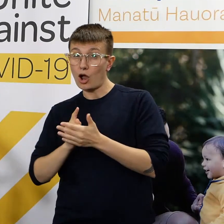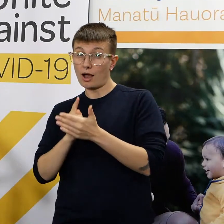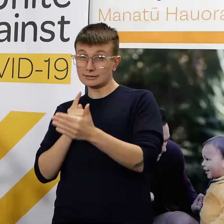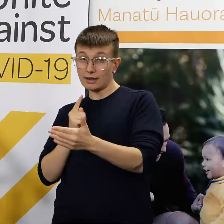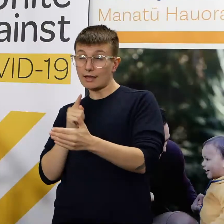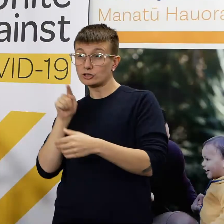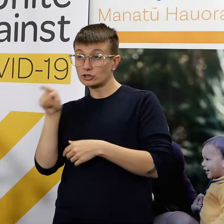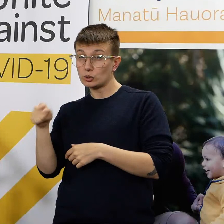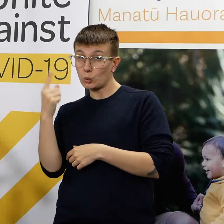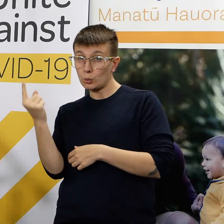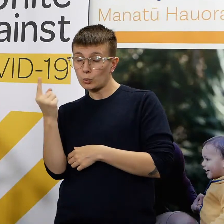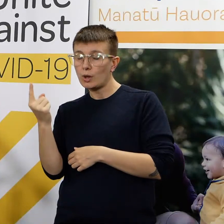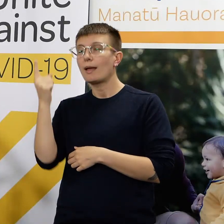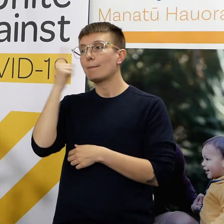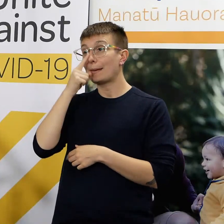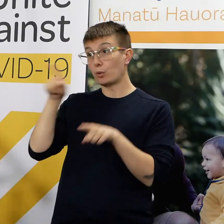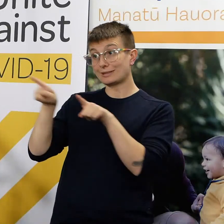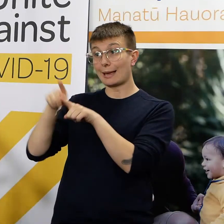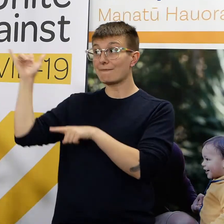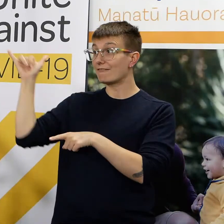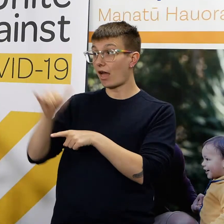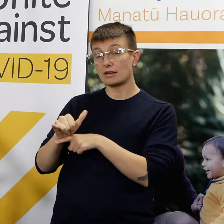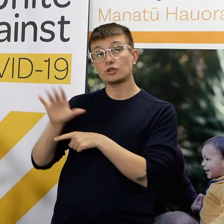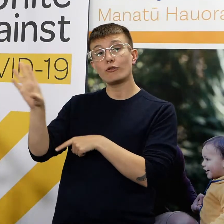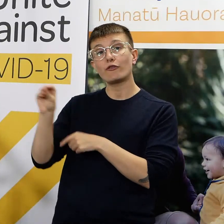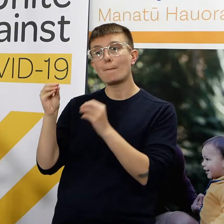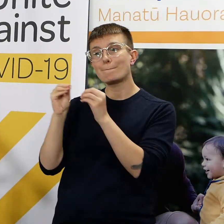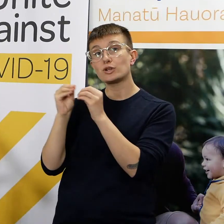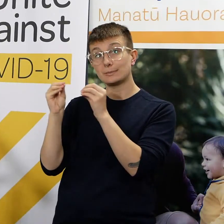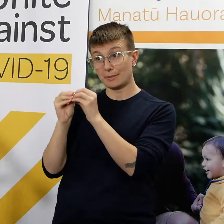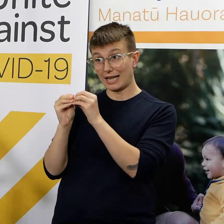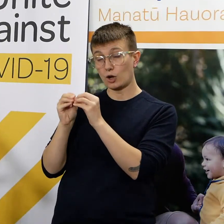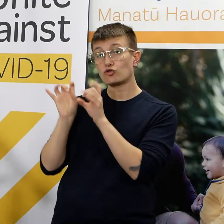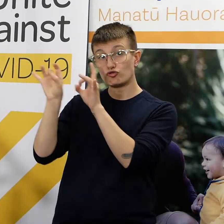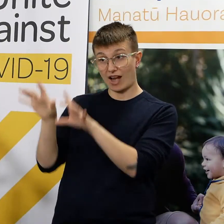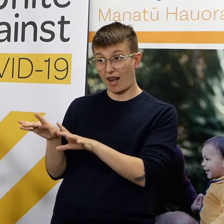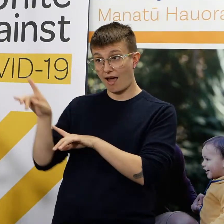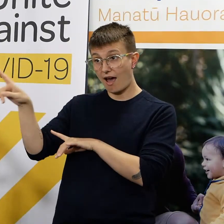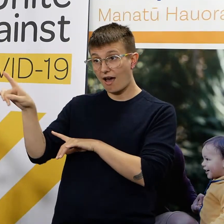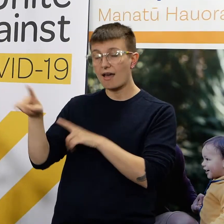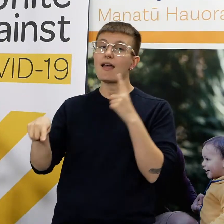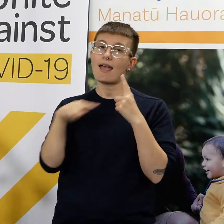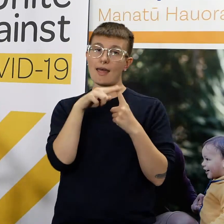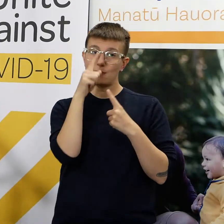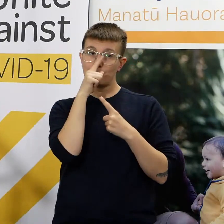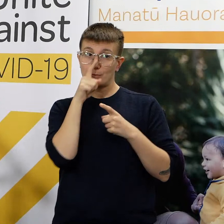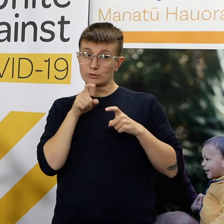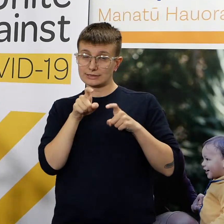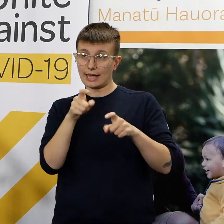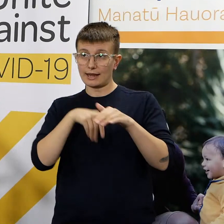isolation facility in Auckland, including staff. The contact follow up is being managed